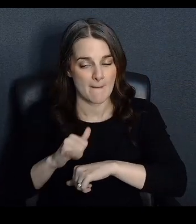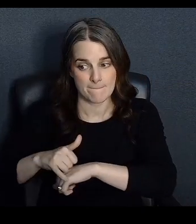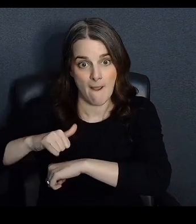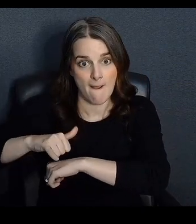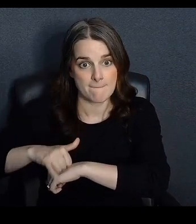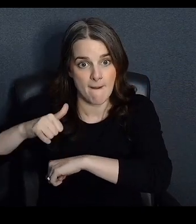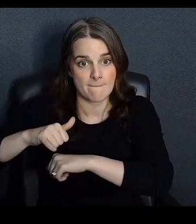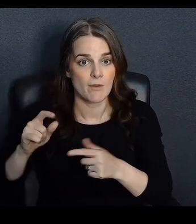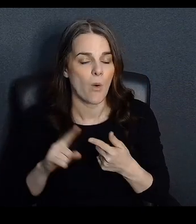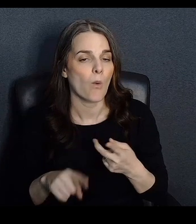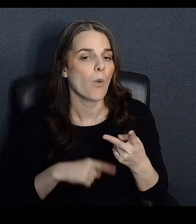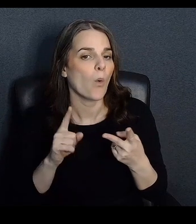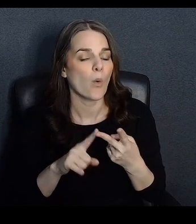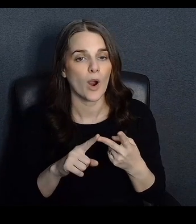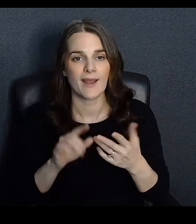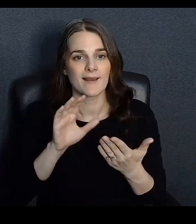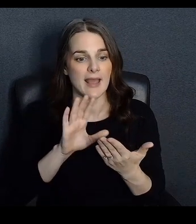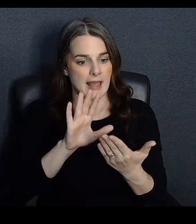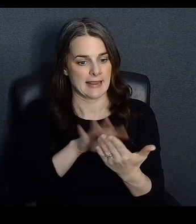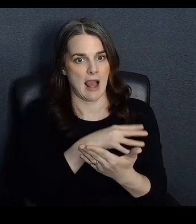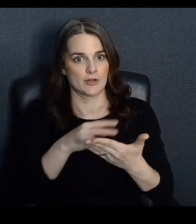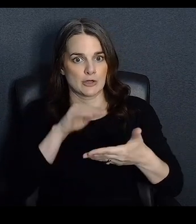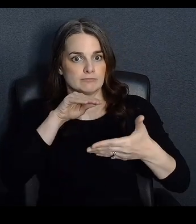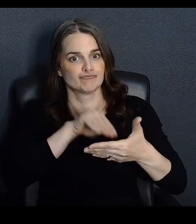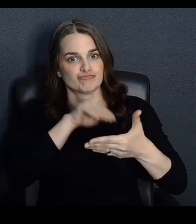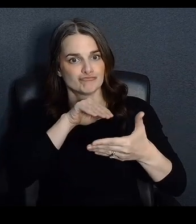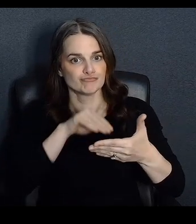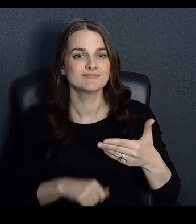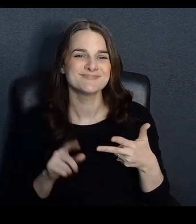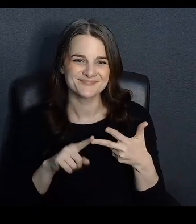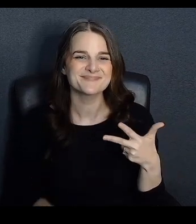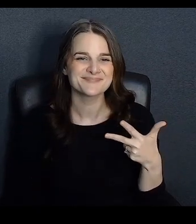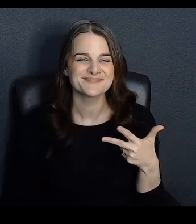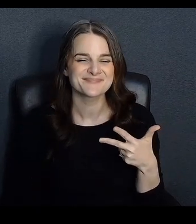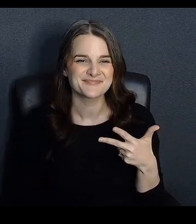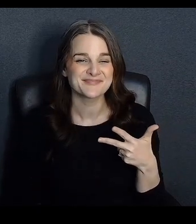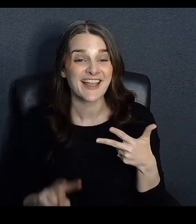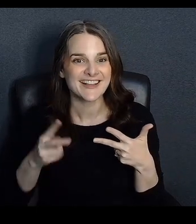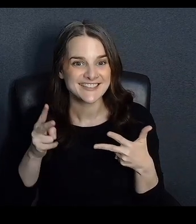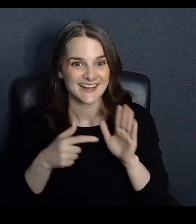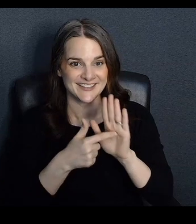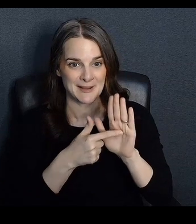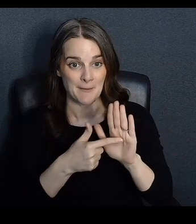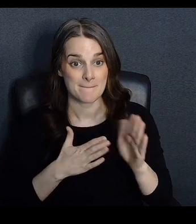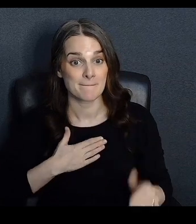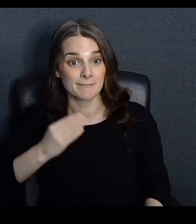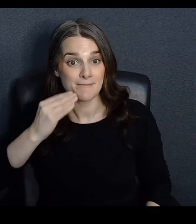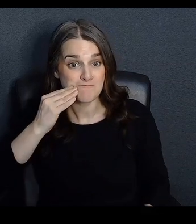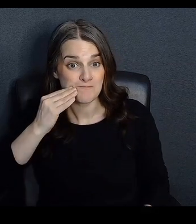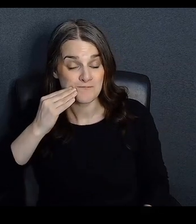or a slot of time on my calendar. Our second example is, if my phone connects to the home wifi